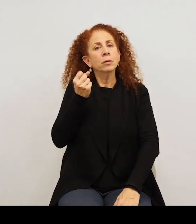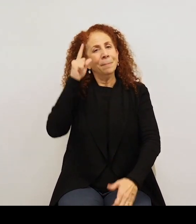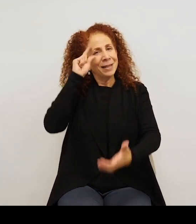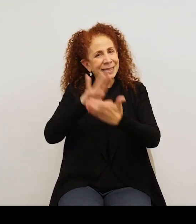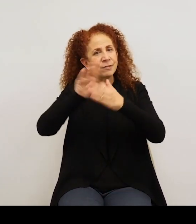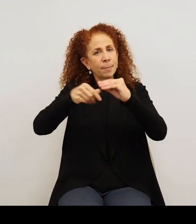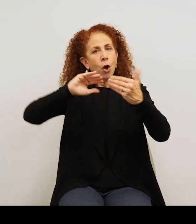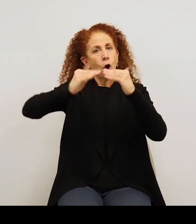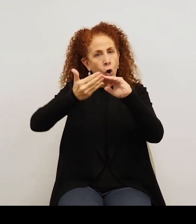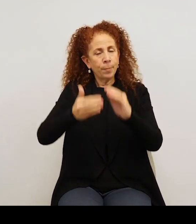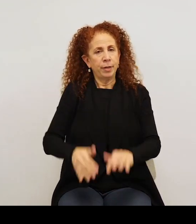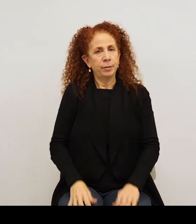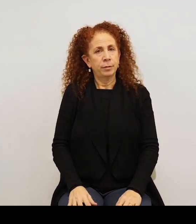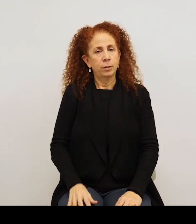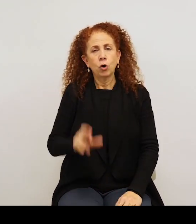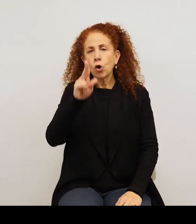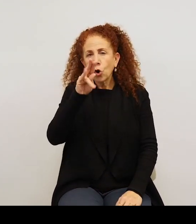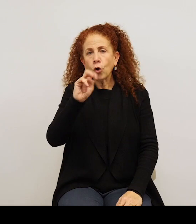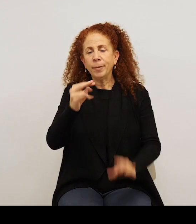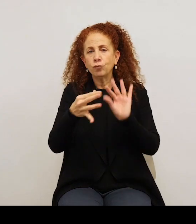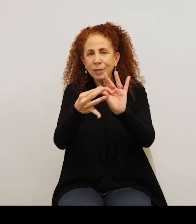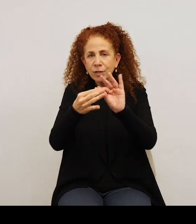to reconsider the complex urban relationships between humans